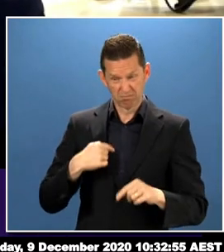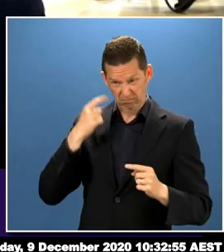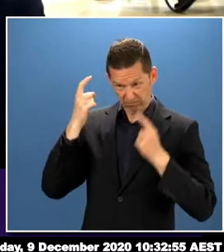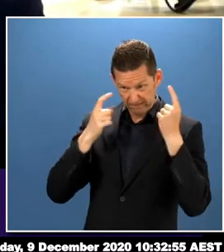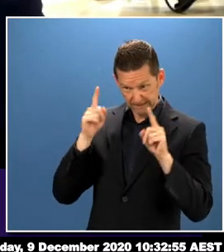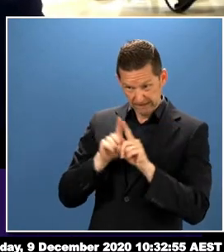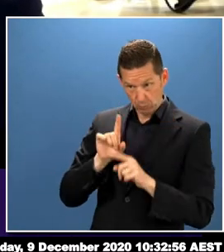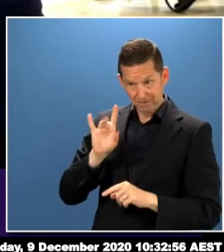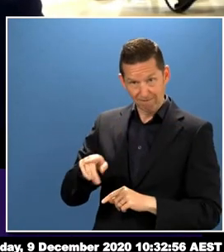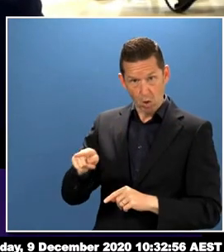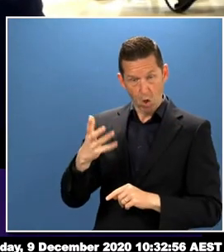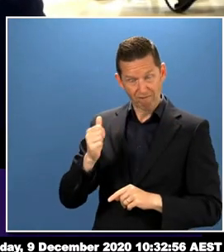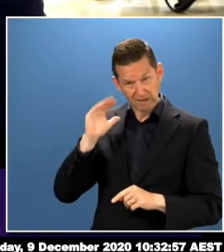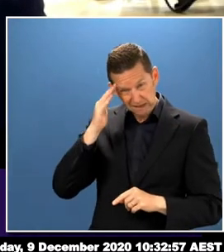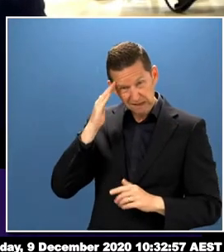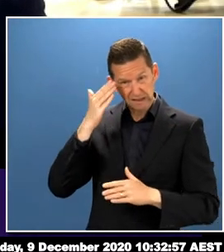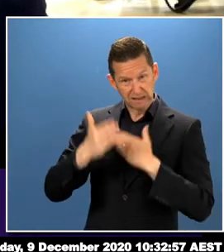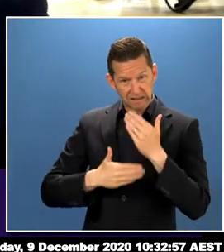event or something like that? Yes.